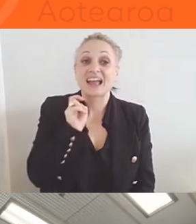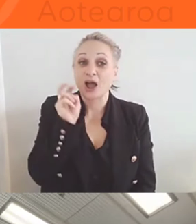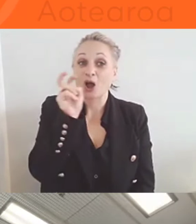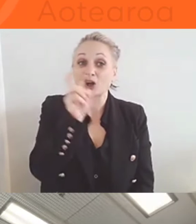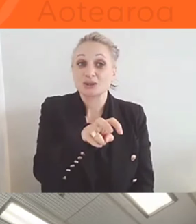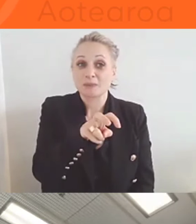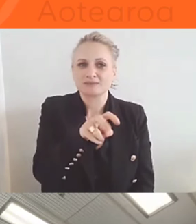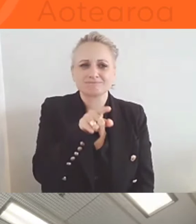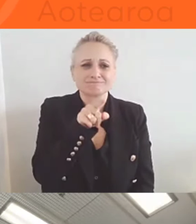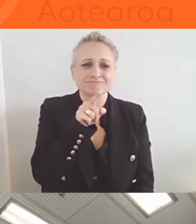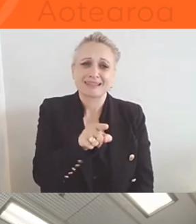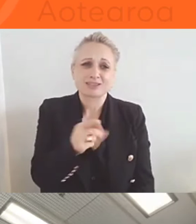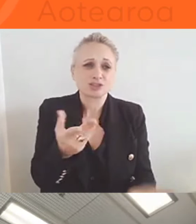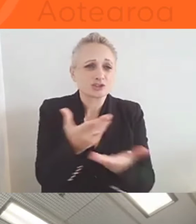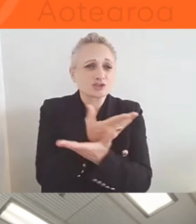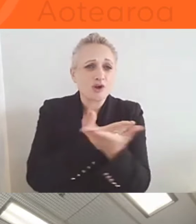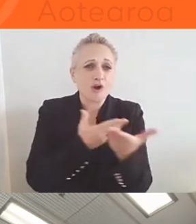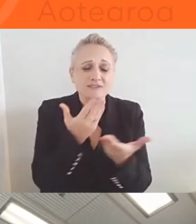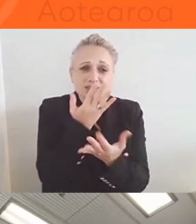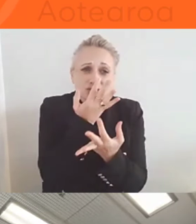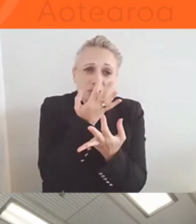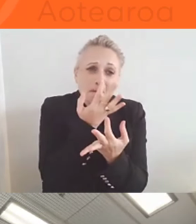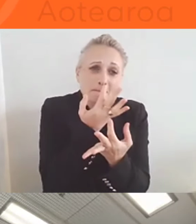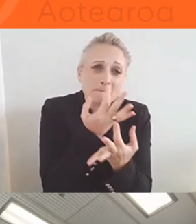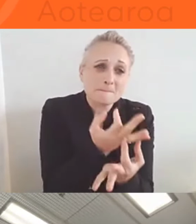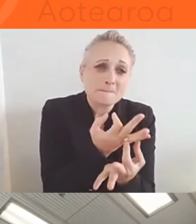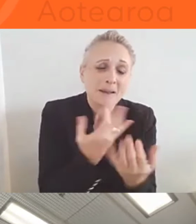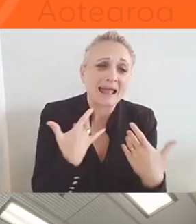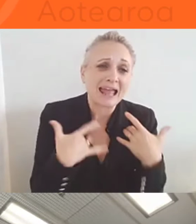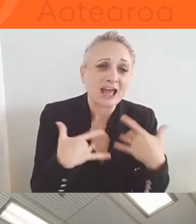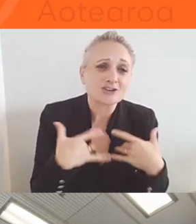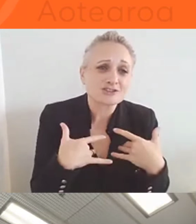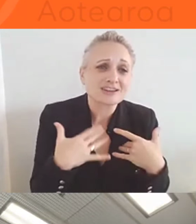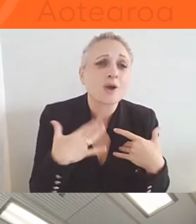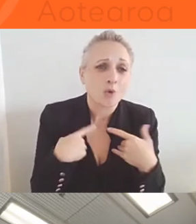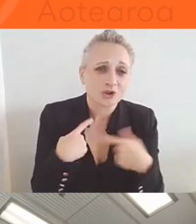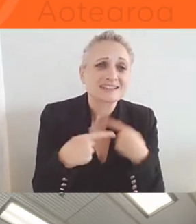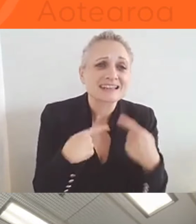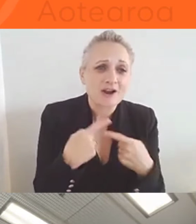is so interesting, I wish we had 3 hours to continue going on. But